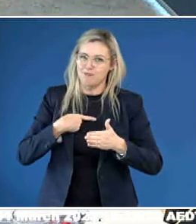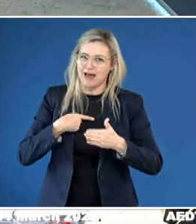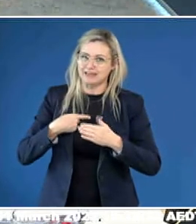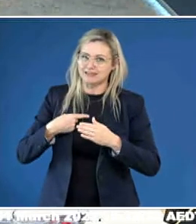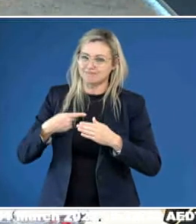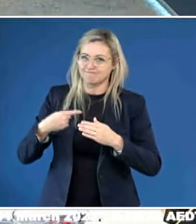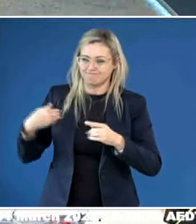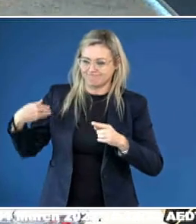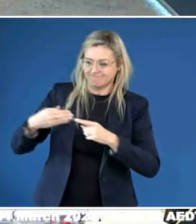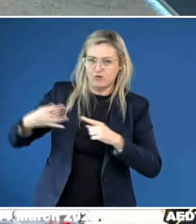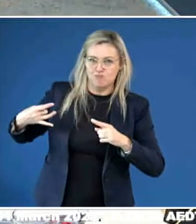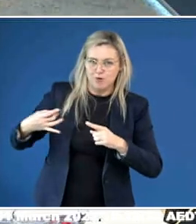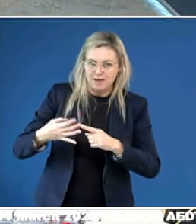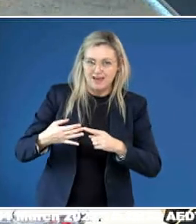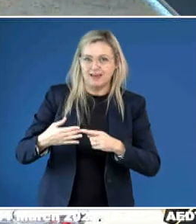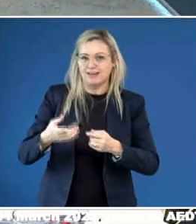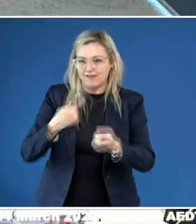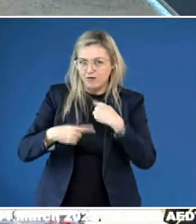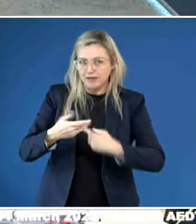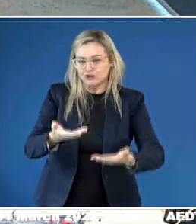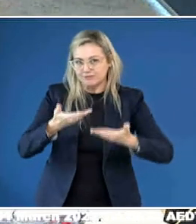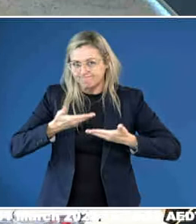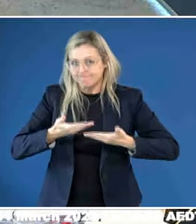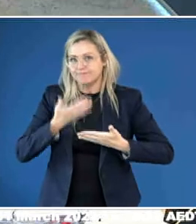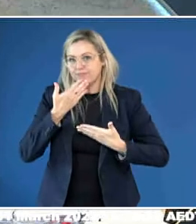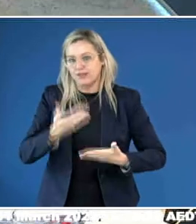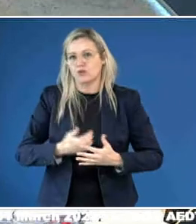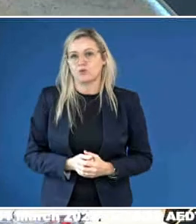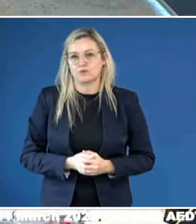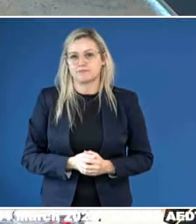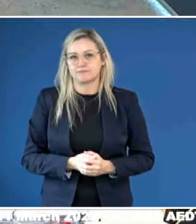session. One of the things that has really been quite remarkable, actually, this week is